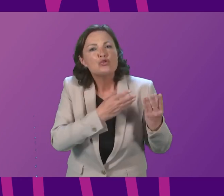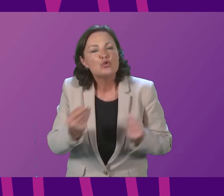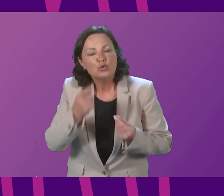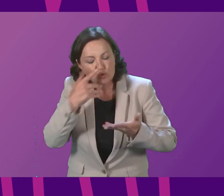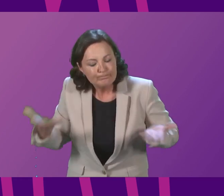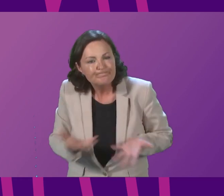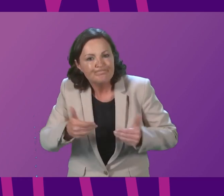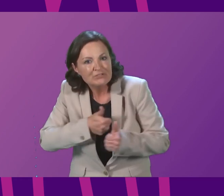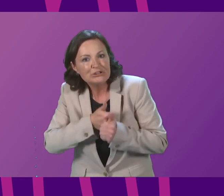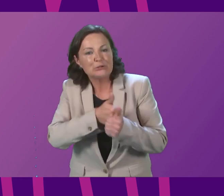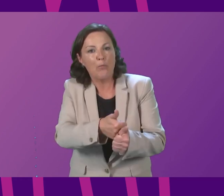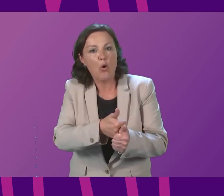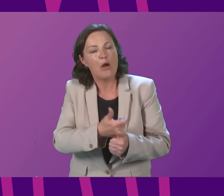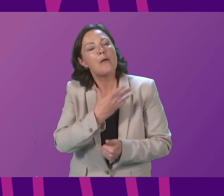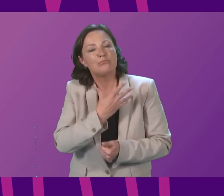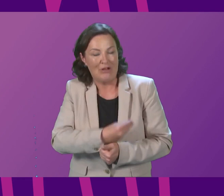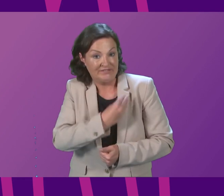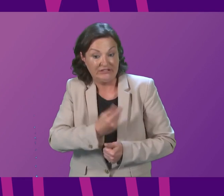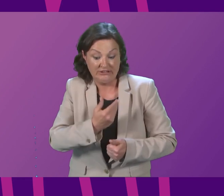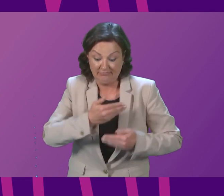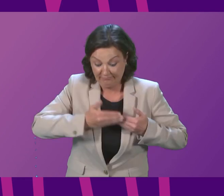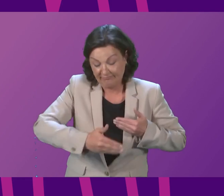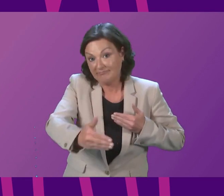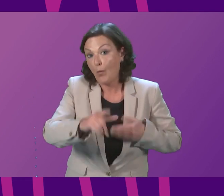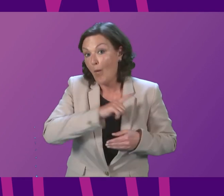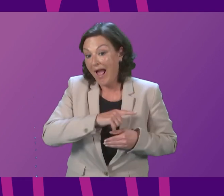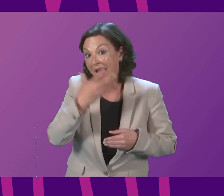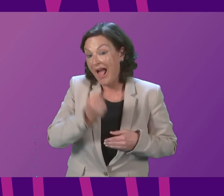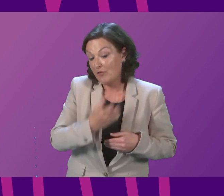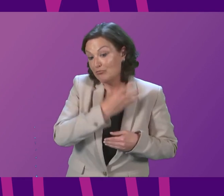A theme that is running throughout the week is promotion of the breastfeeding friendly Scotland scheme.